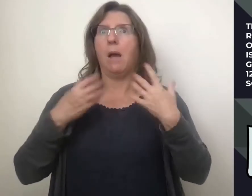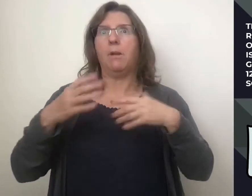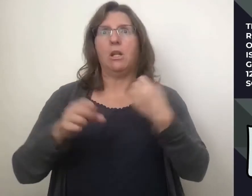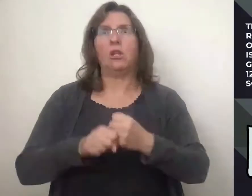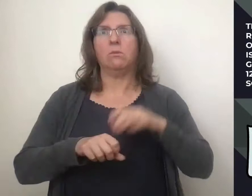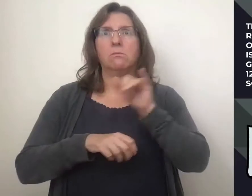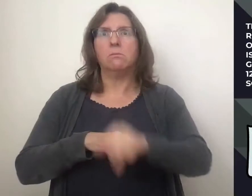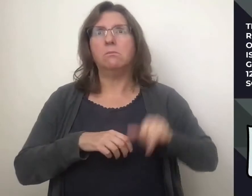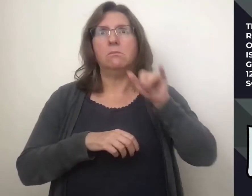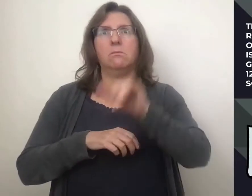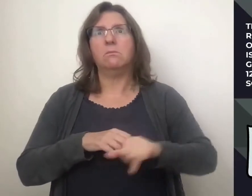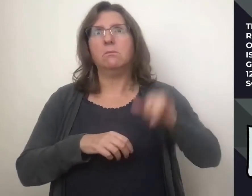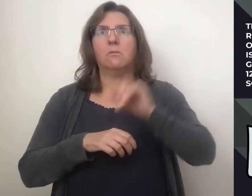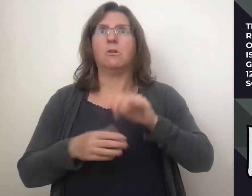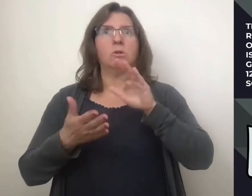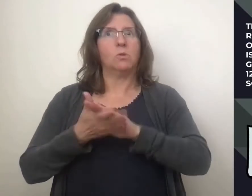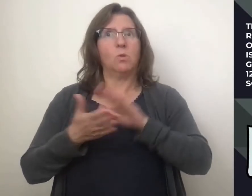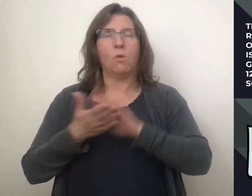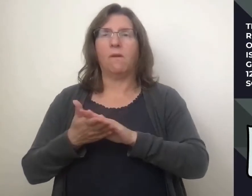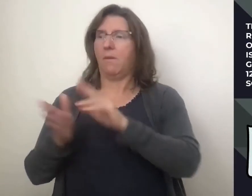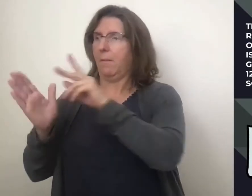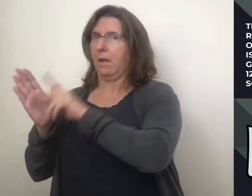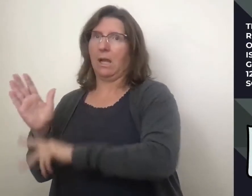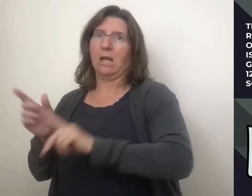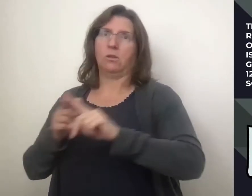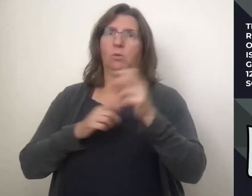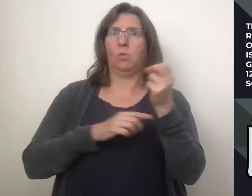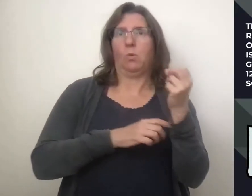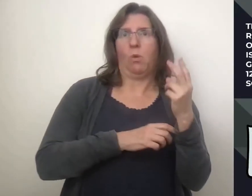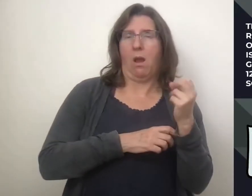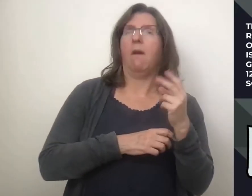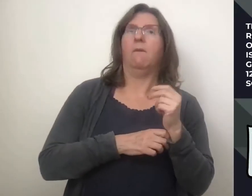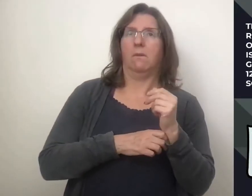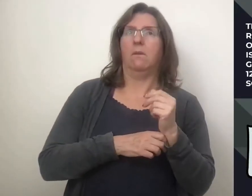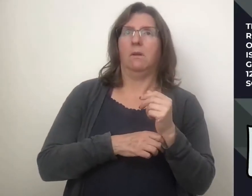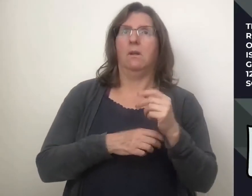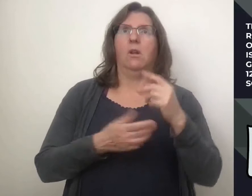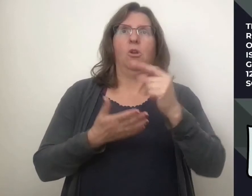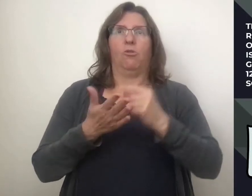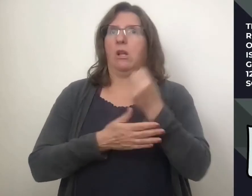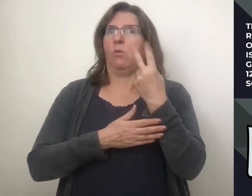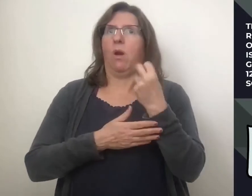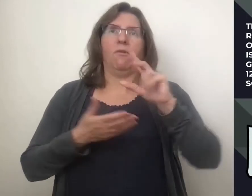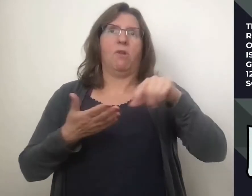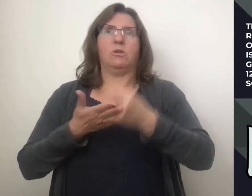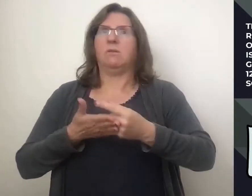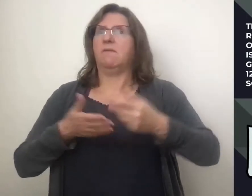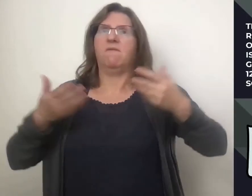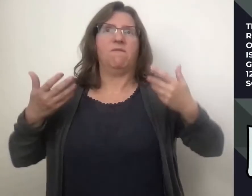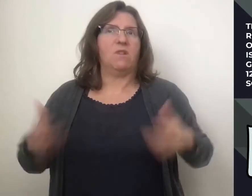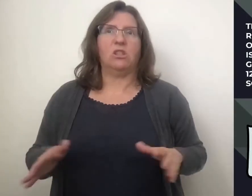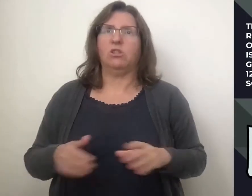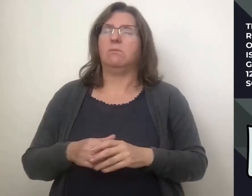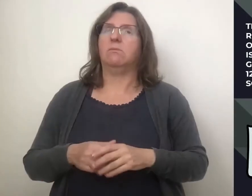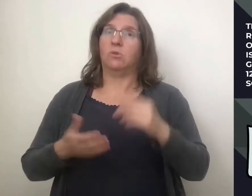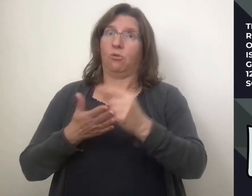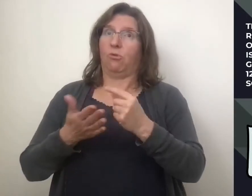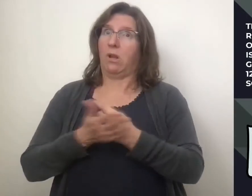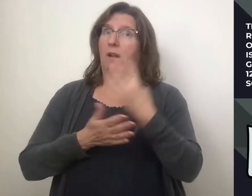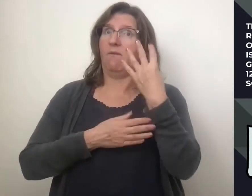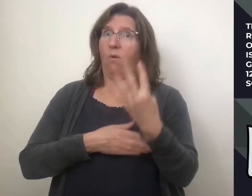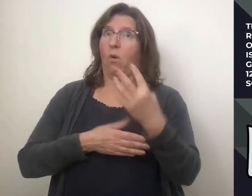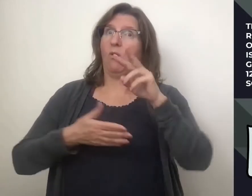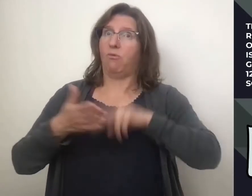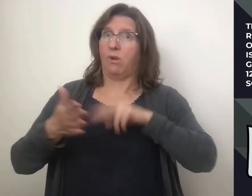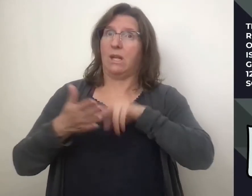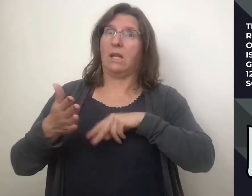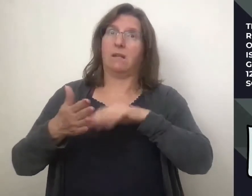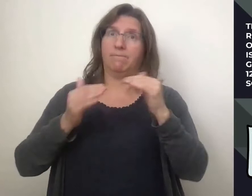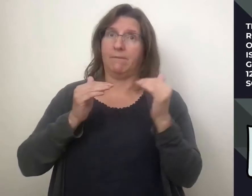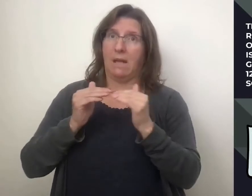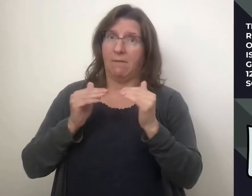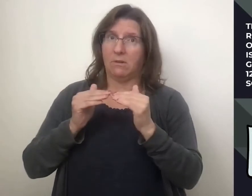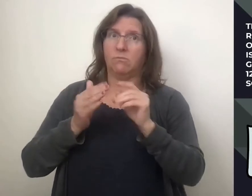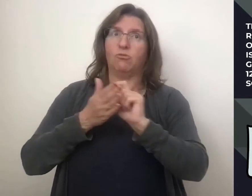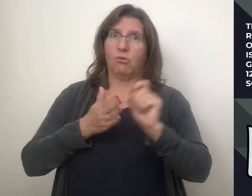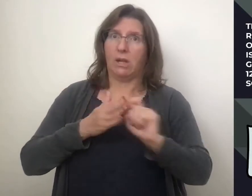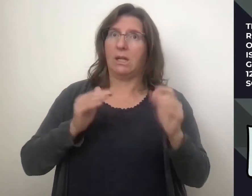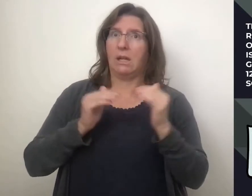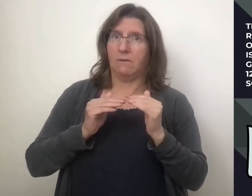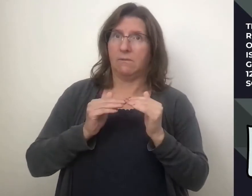Despite 12 years of schooling, they still seem to exit the system at grade four level of reading and writing.